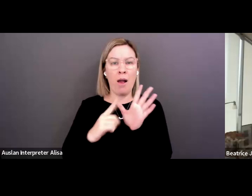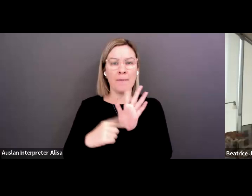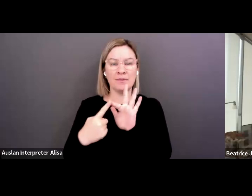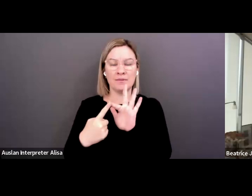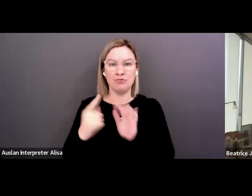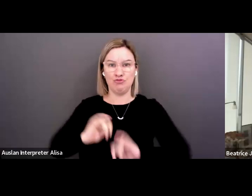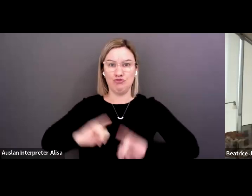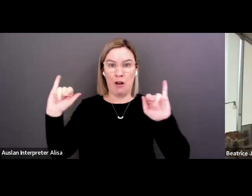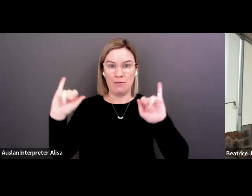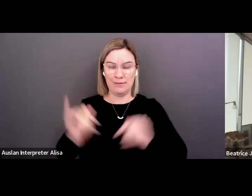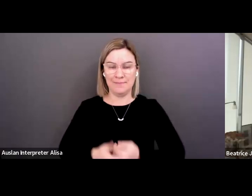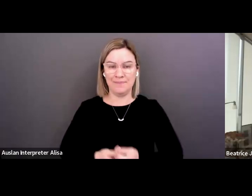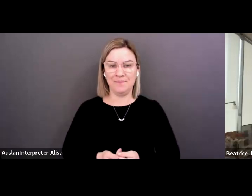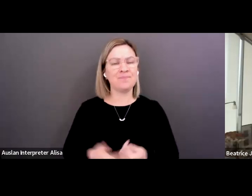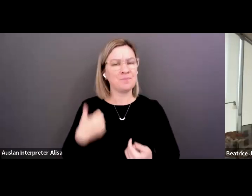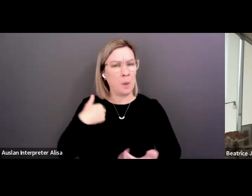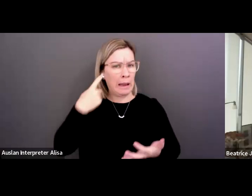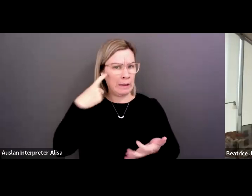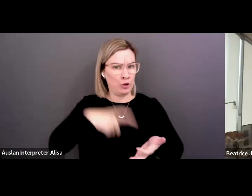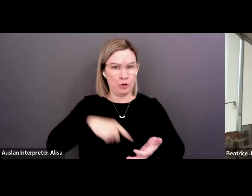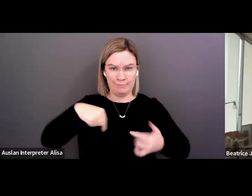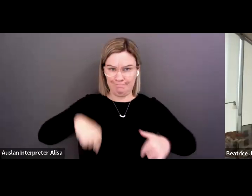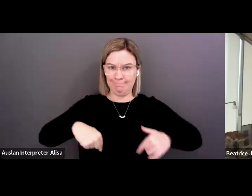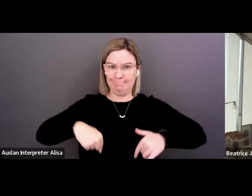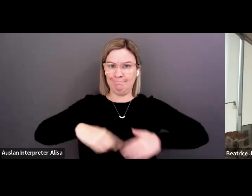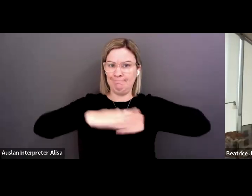sponsorship and funding within the arts and having a conversation about how